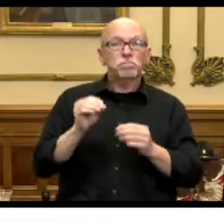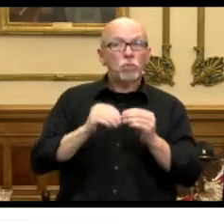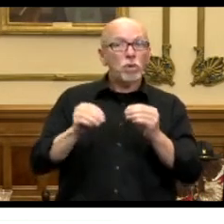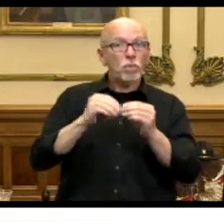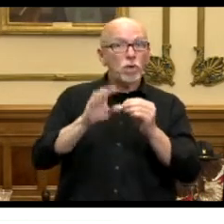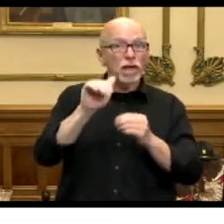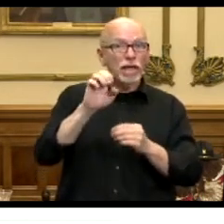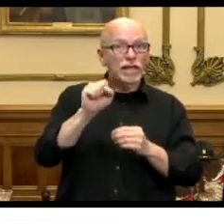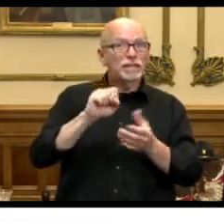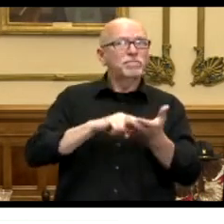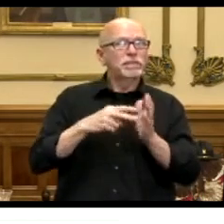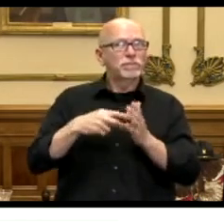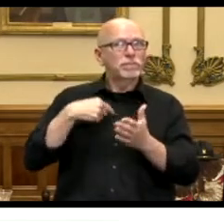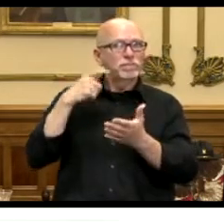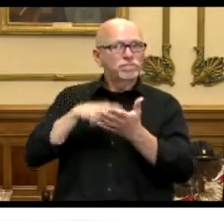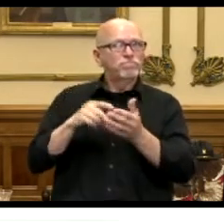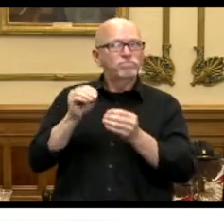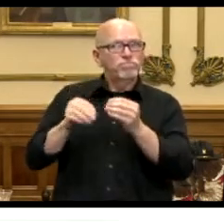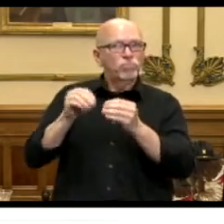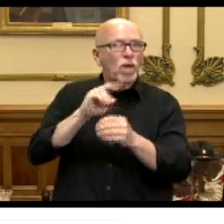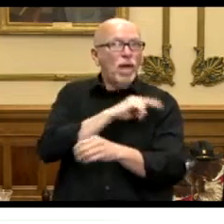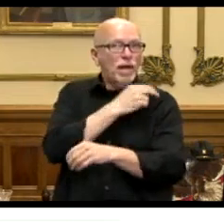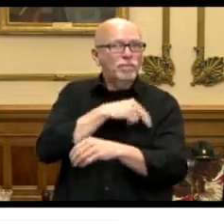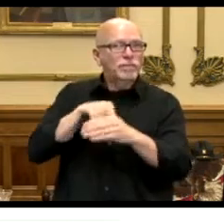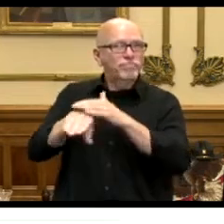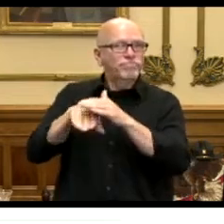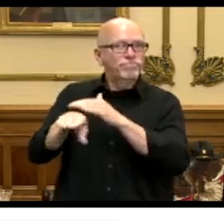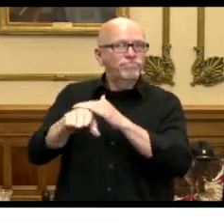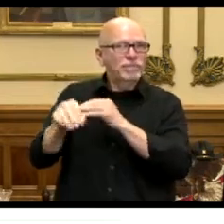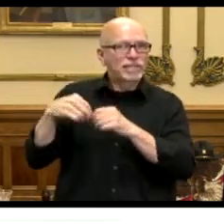also beginning to see an uptick in hospitalizations over the last few days.